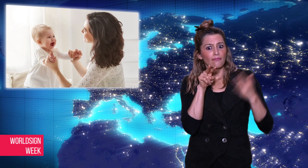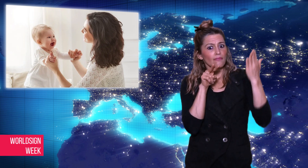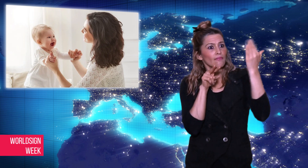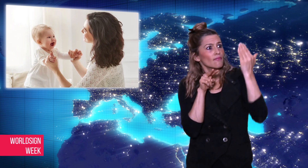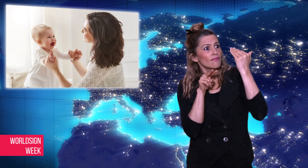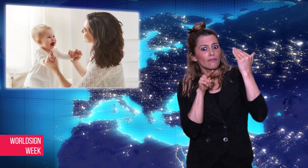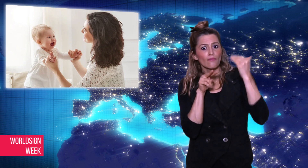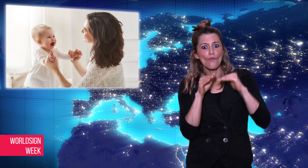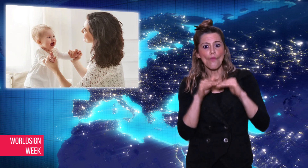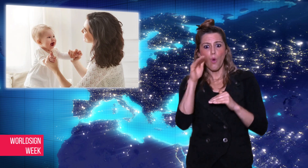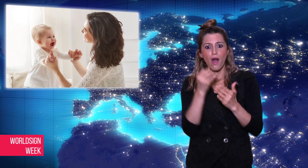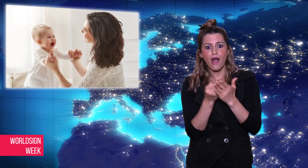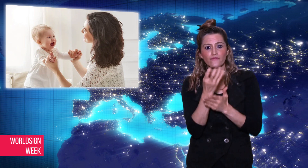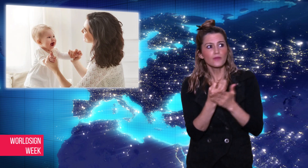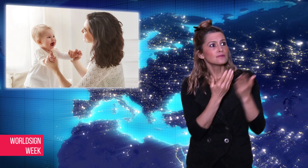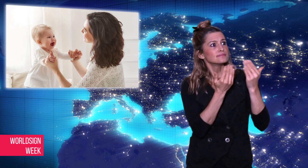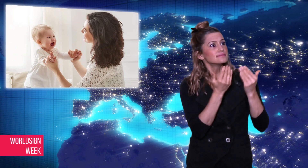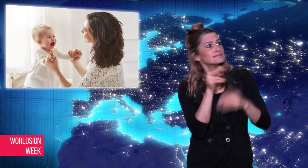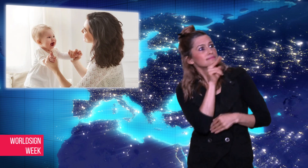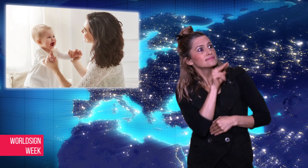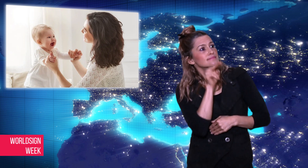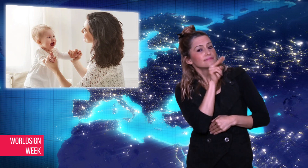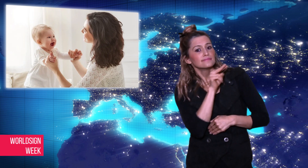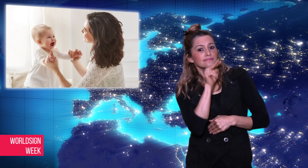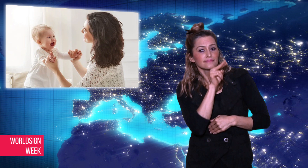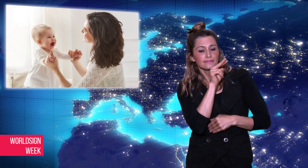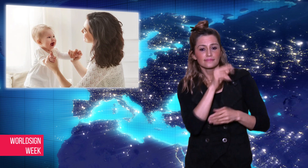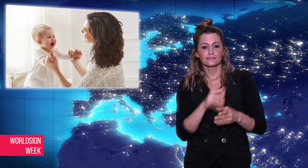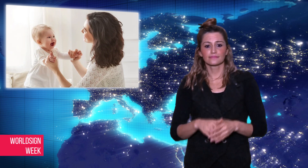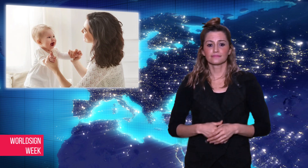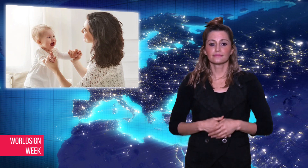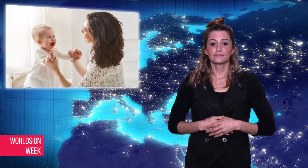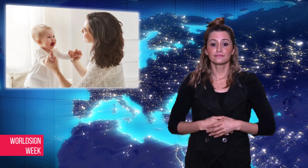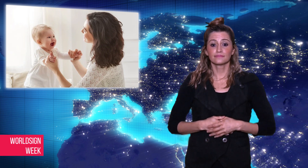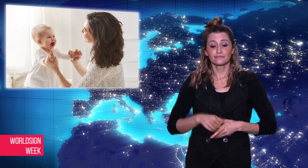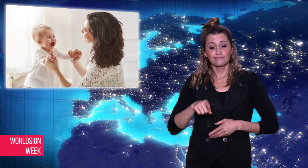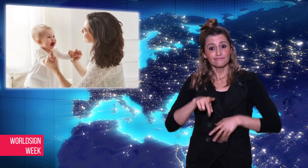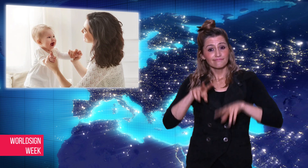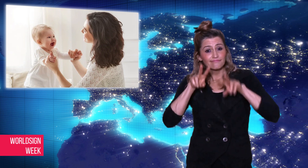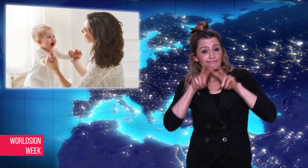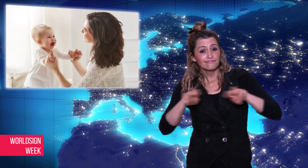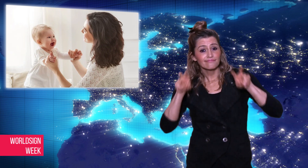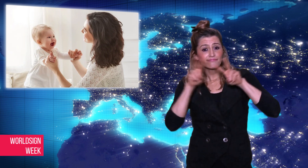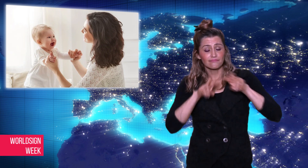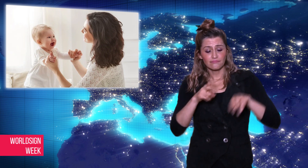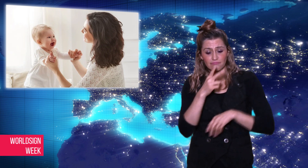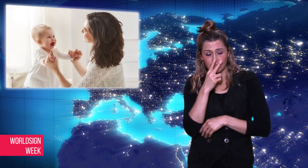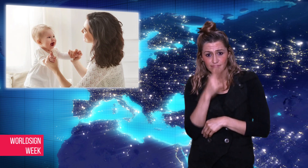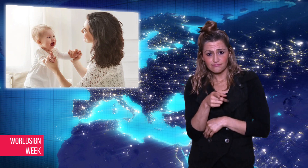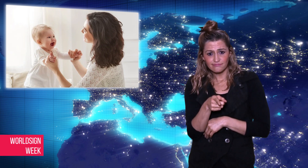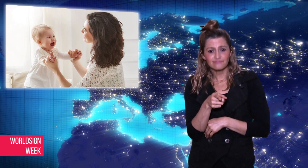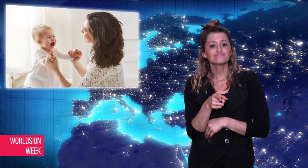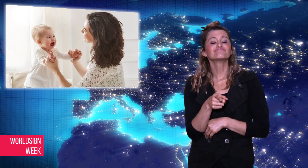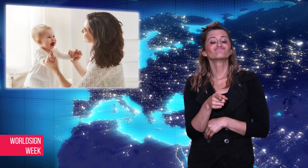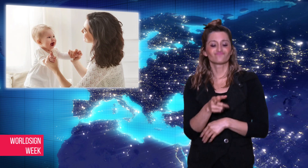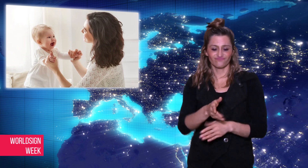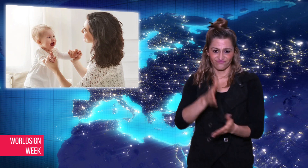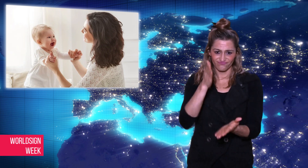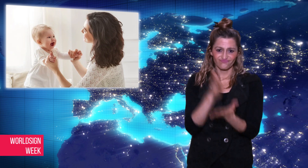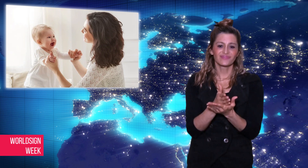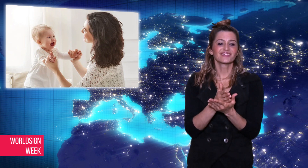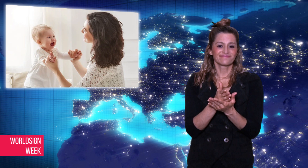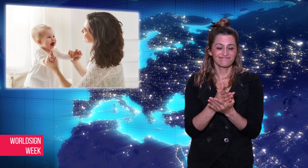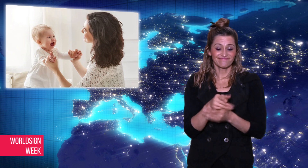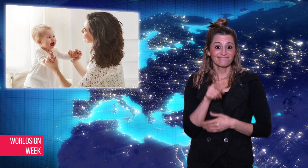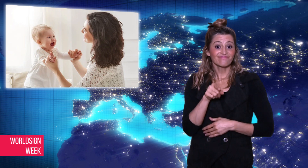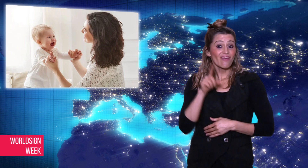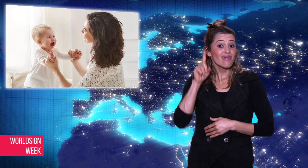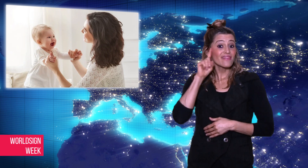gaze of an adult, and looked back to the adult to